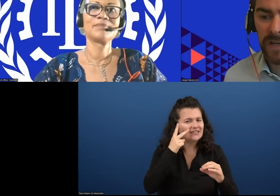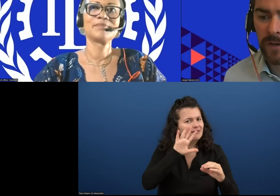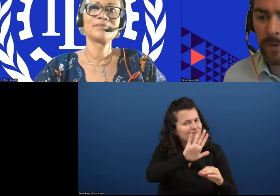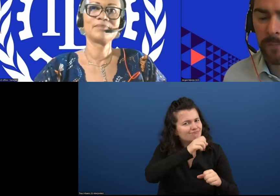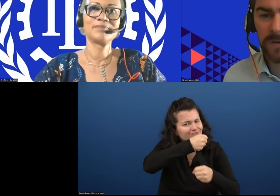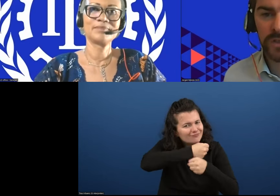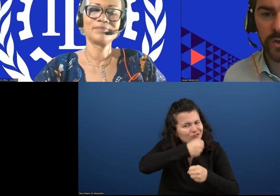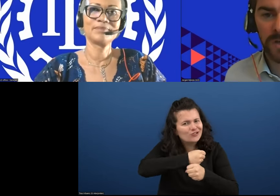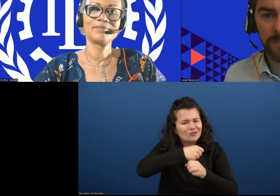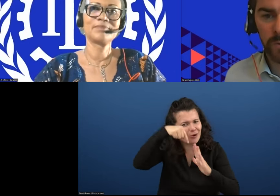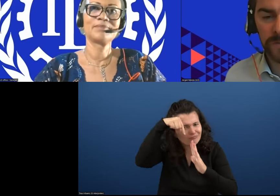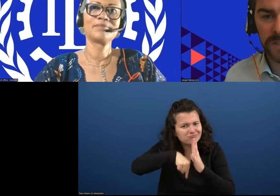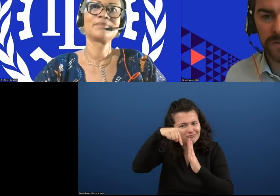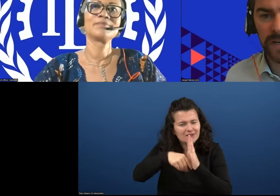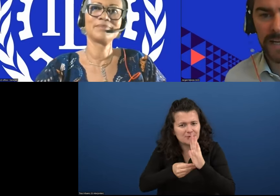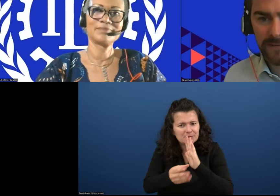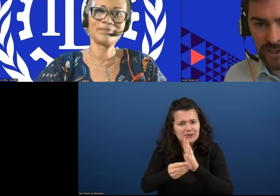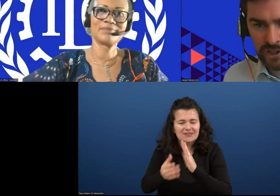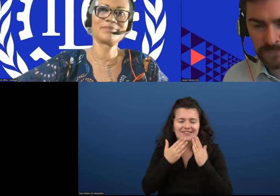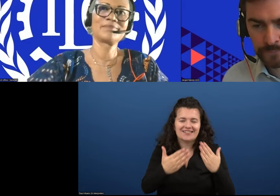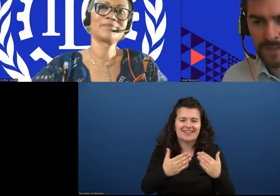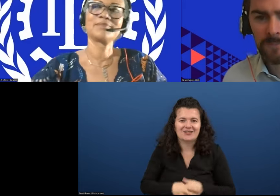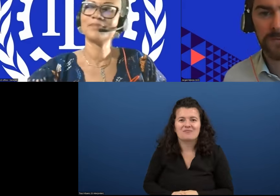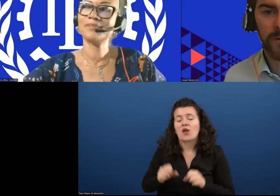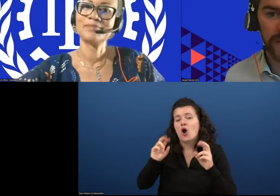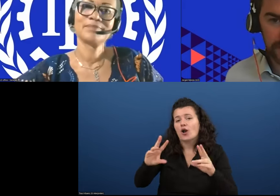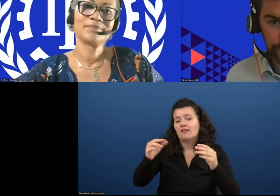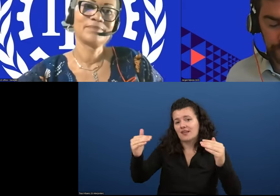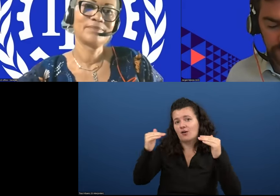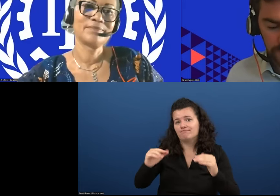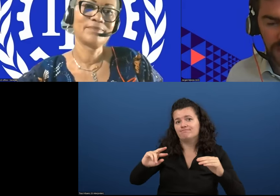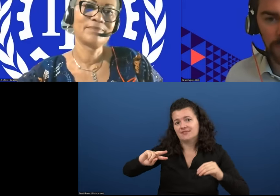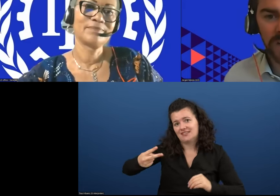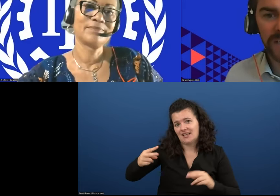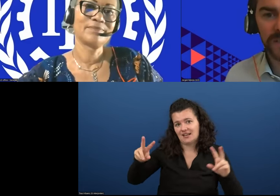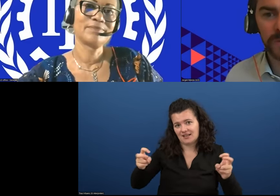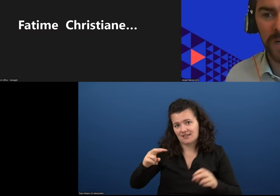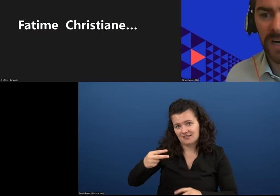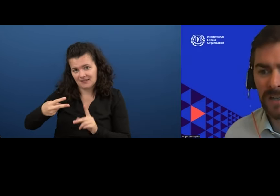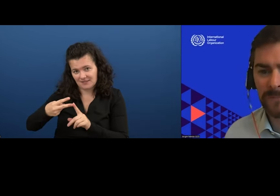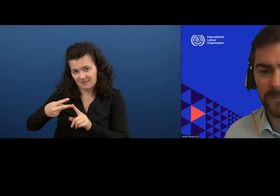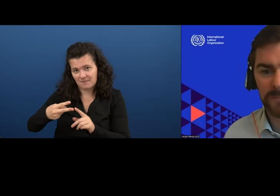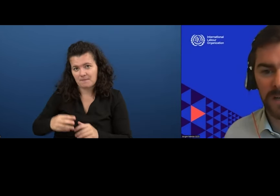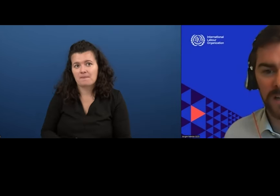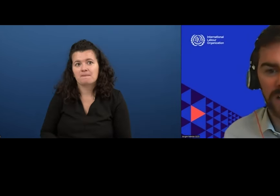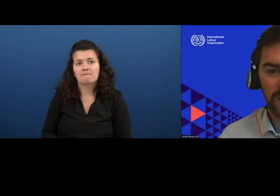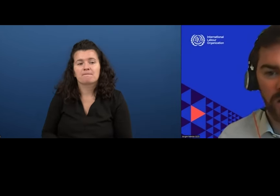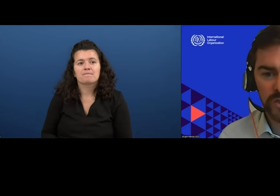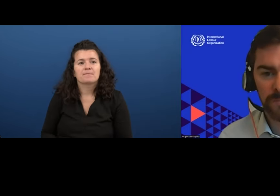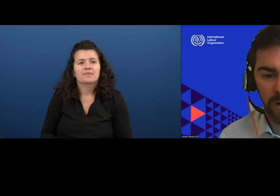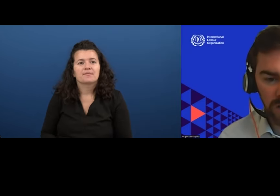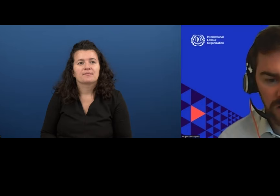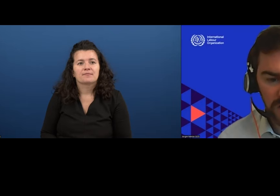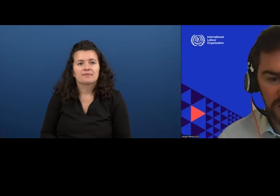11:28:00 We will shortly move into the next session. Before that, I would like to launch